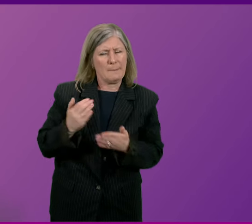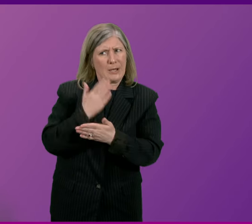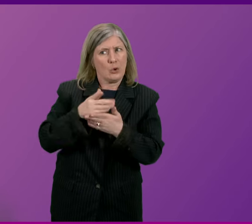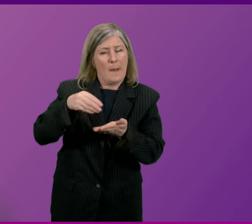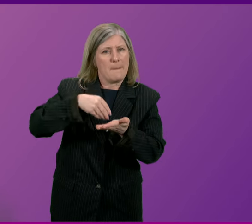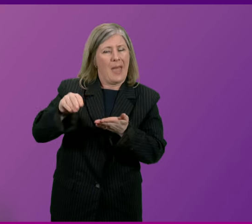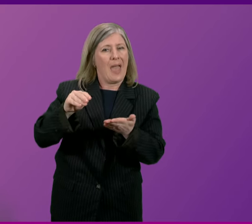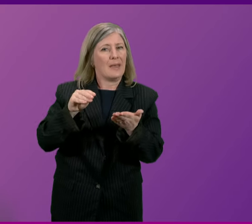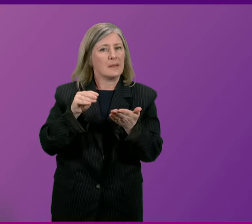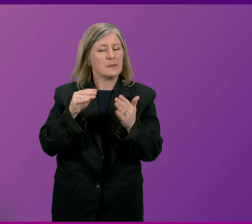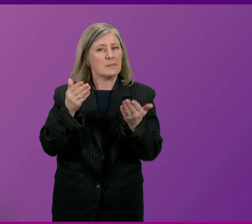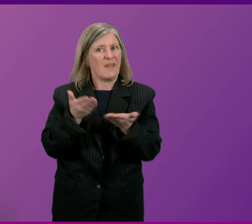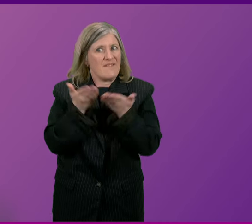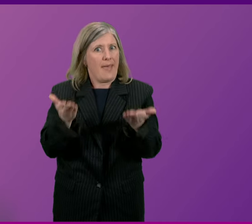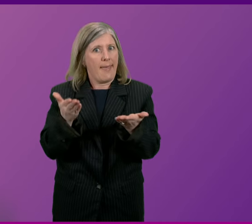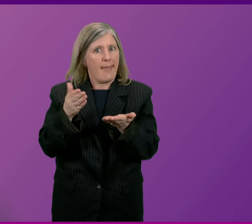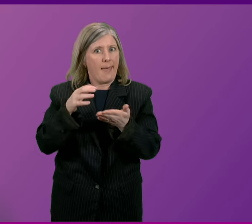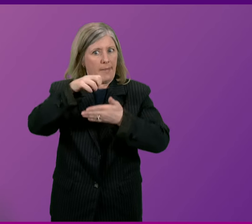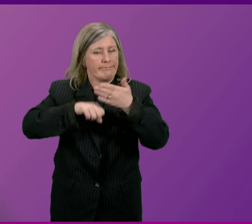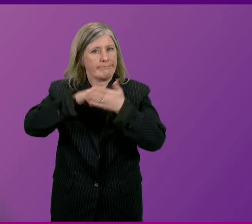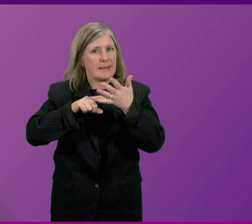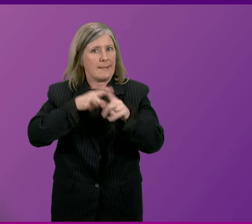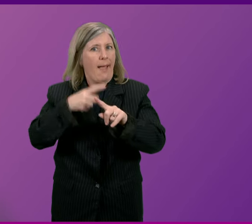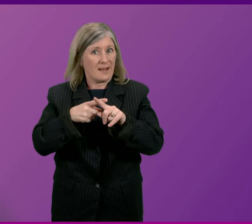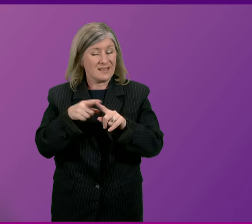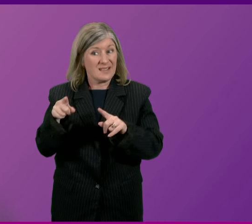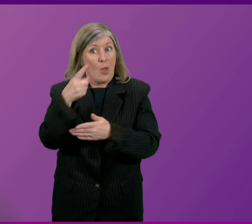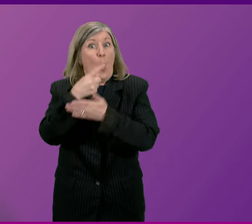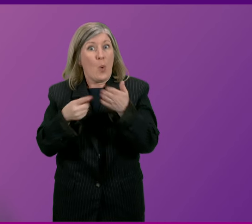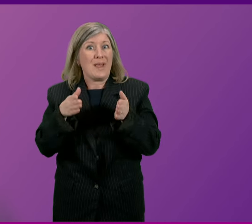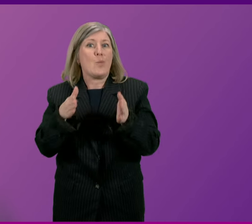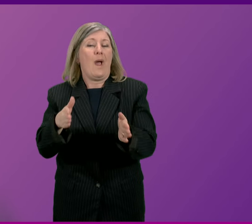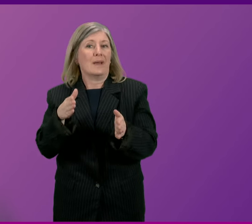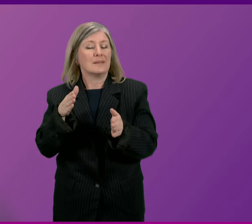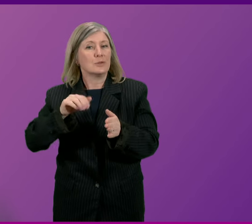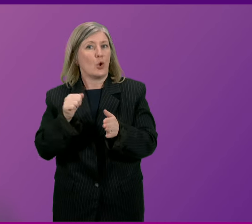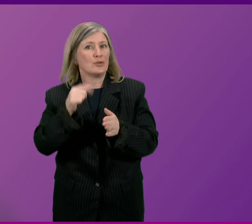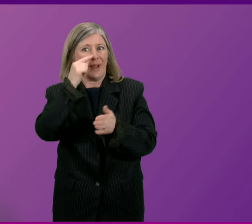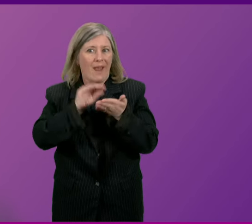way that the Scottish Government has been able to afford investment in climate and nature, cheaper